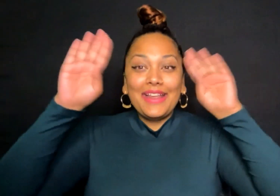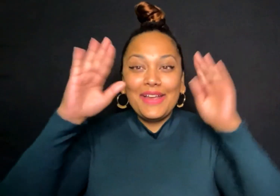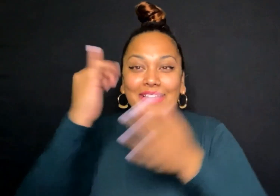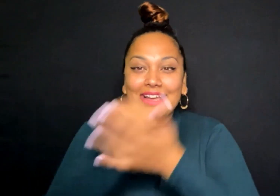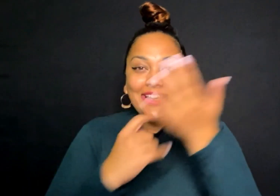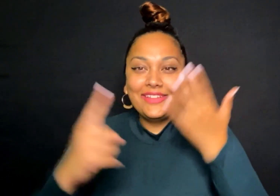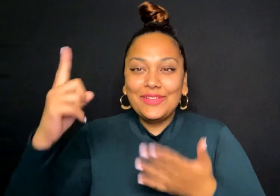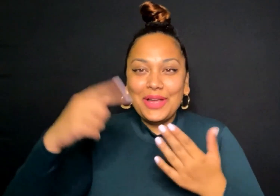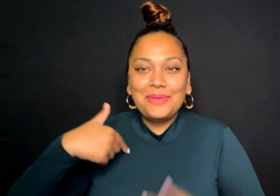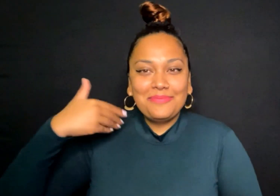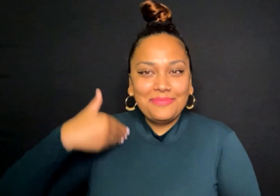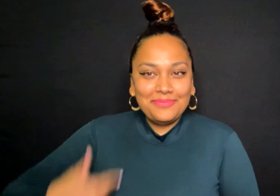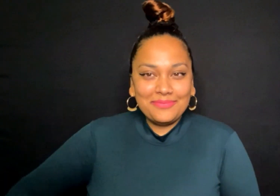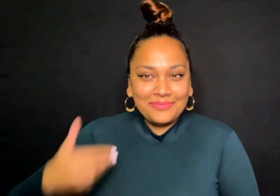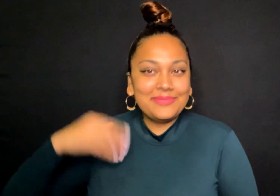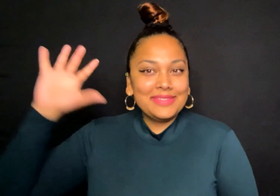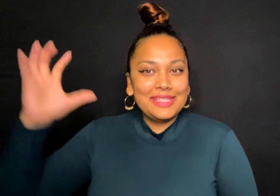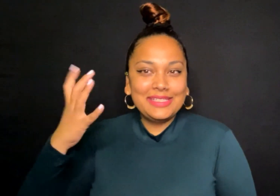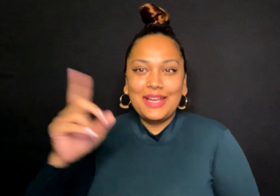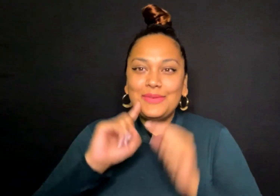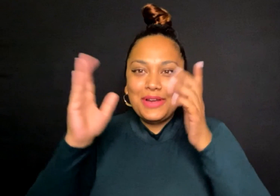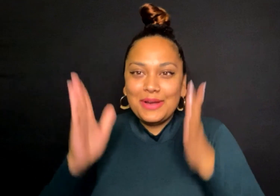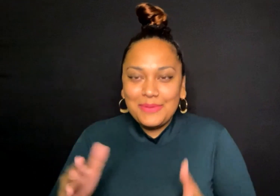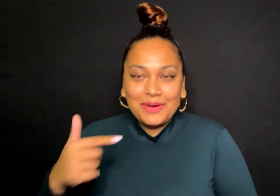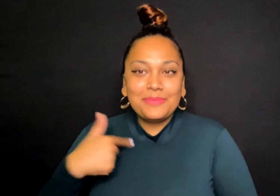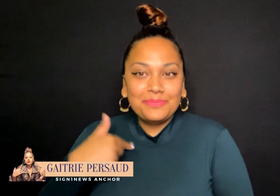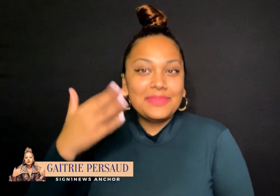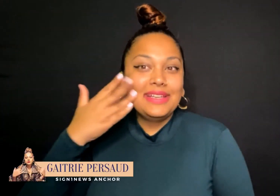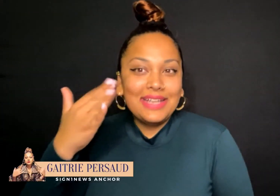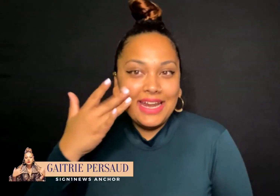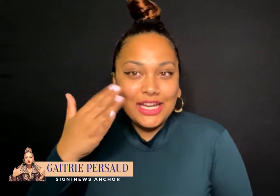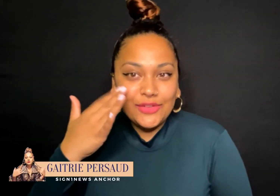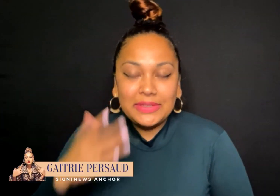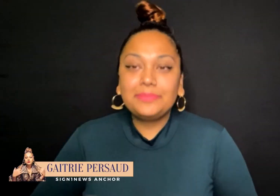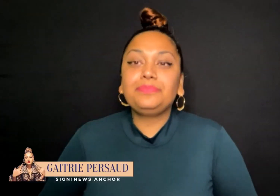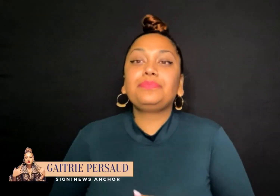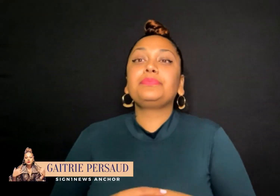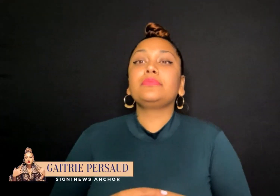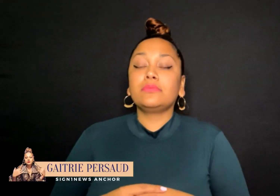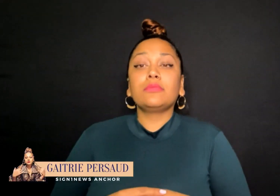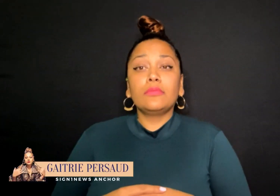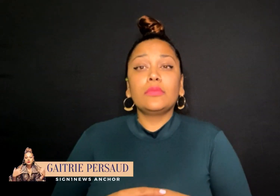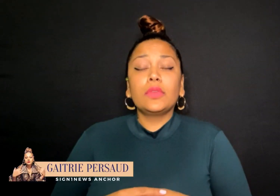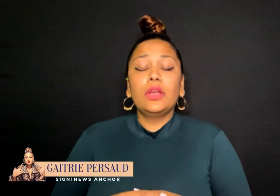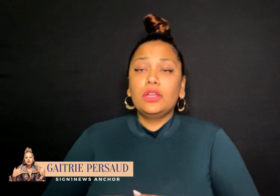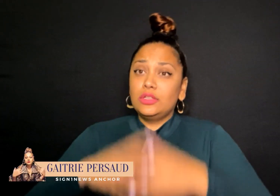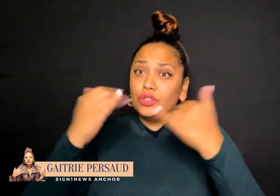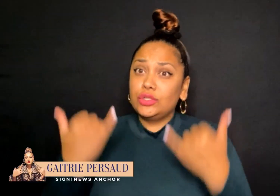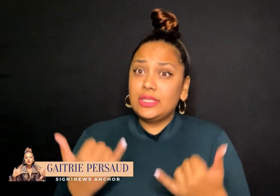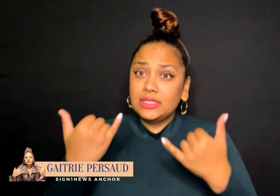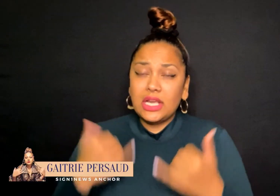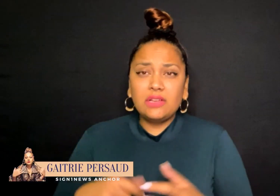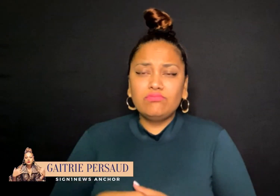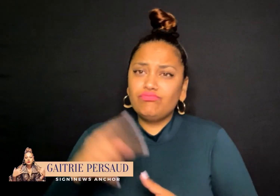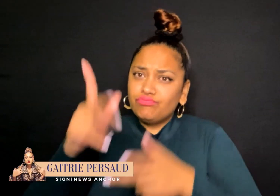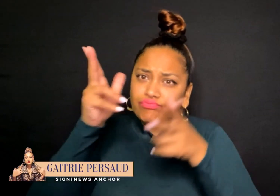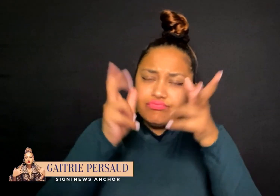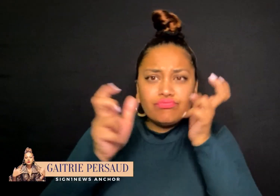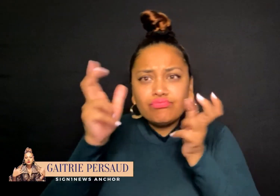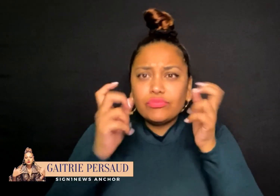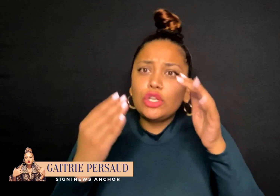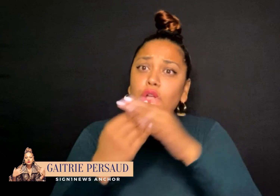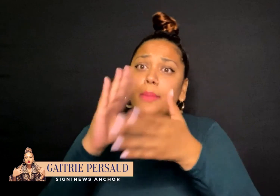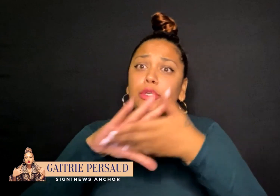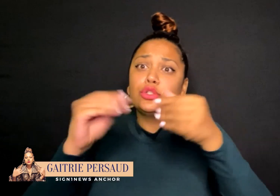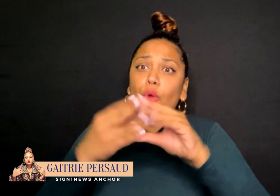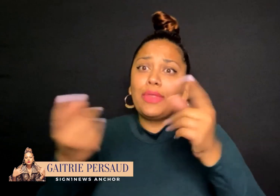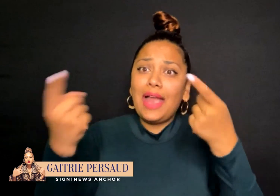Hello everyone I'm Sign1News anchor Gaitrie Persaud here's a quick look at the top trending